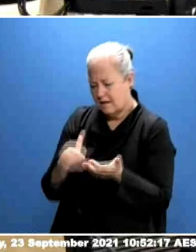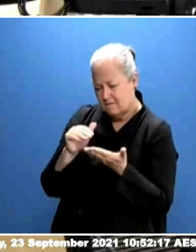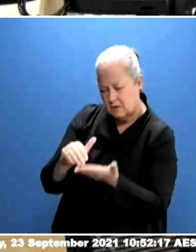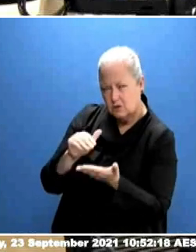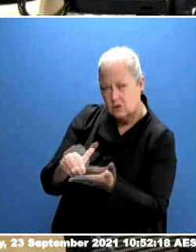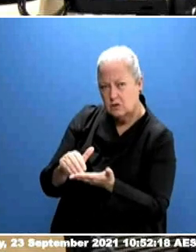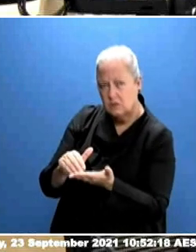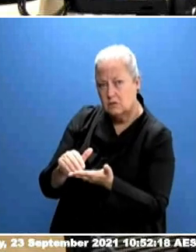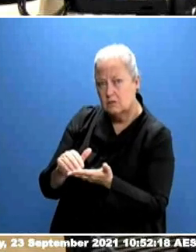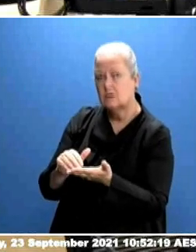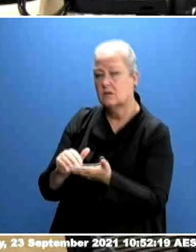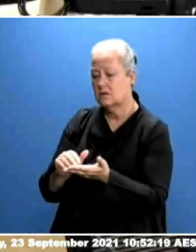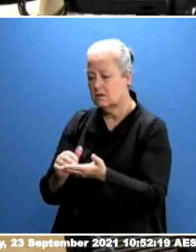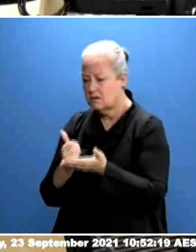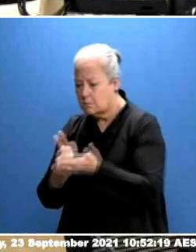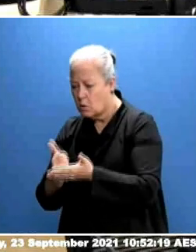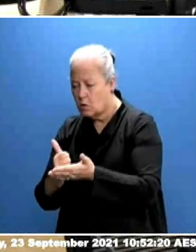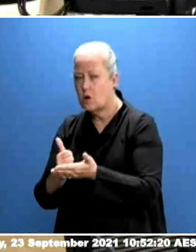to consider Secure Care in the first place